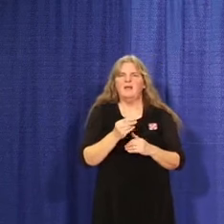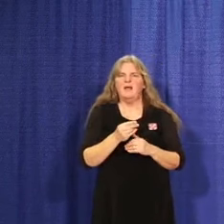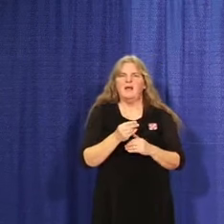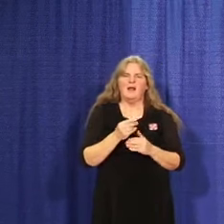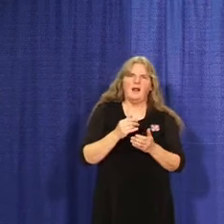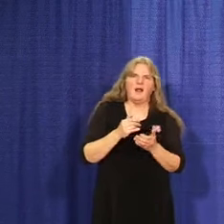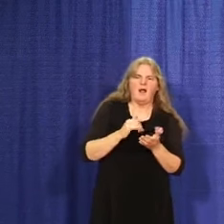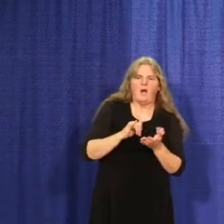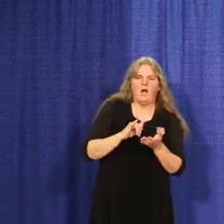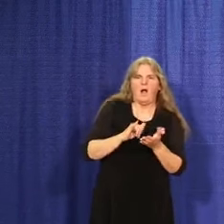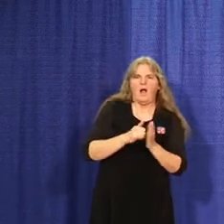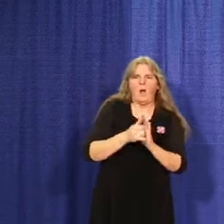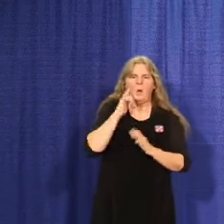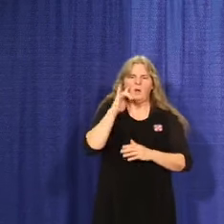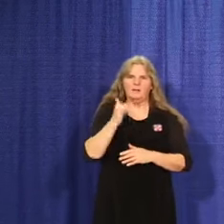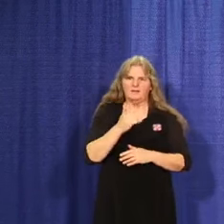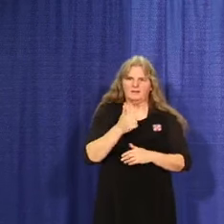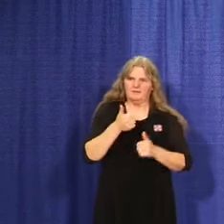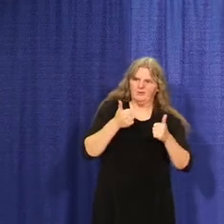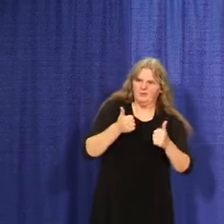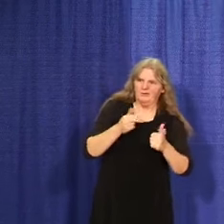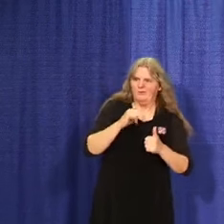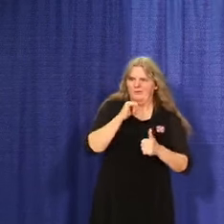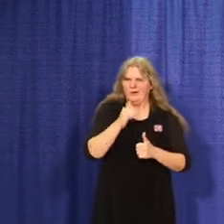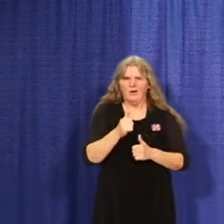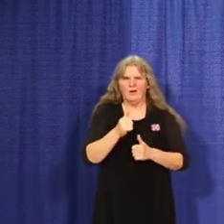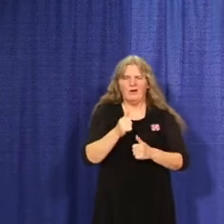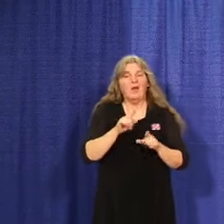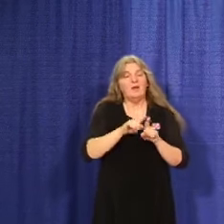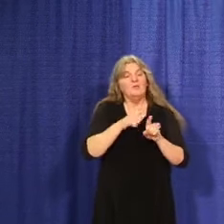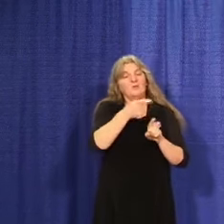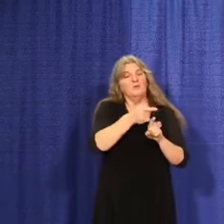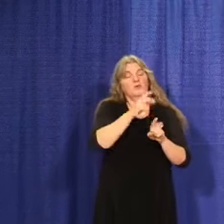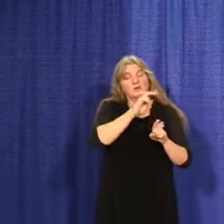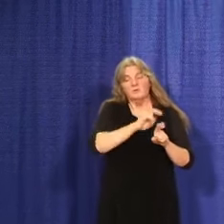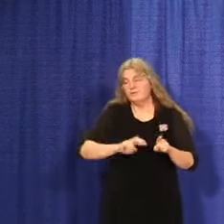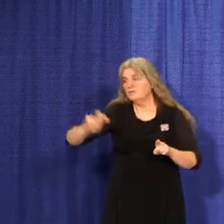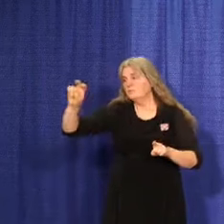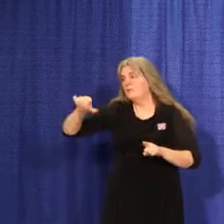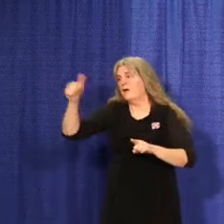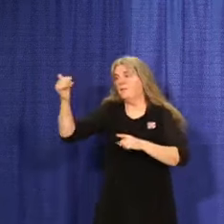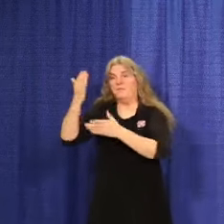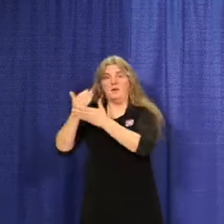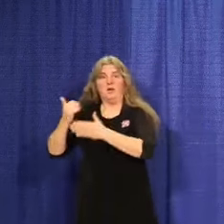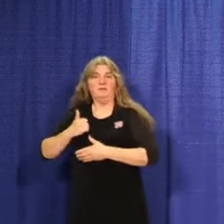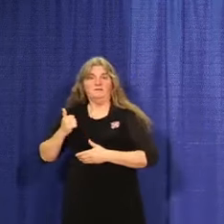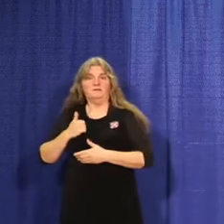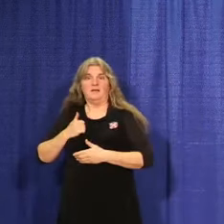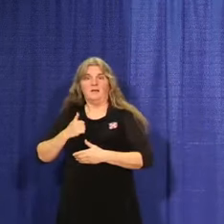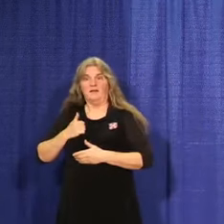you want to take as you travel to areas where you have higher rates of COVID activity.